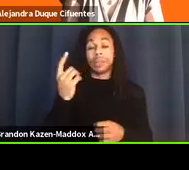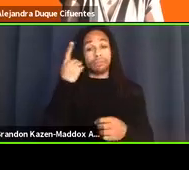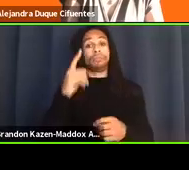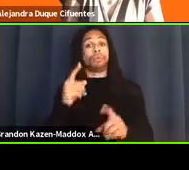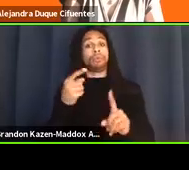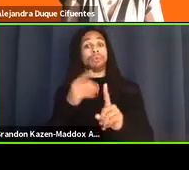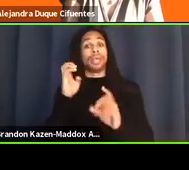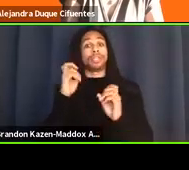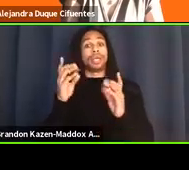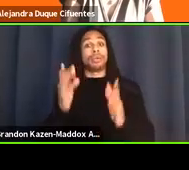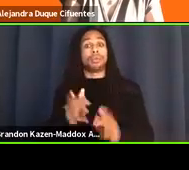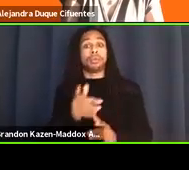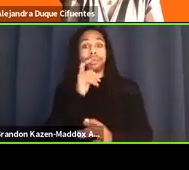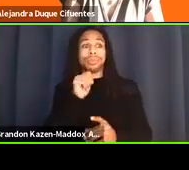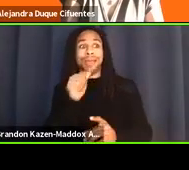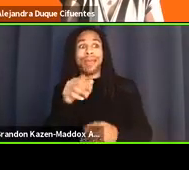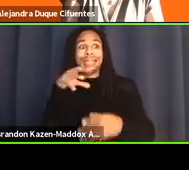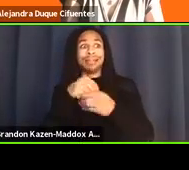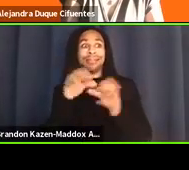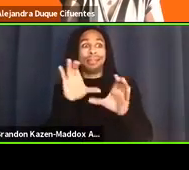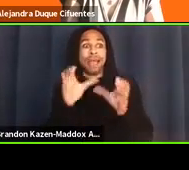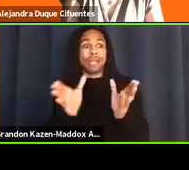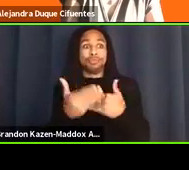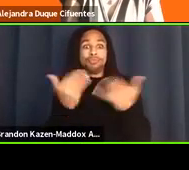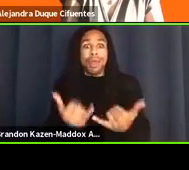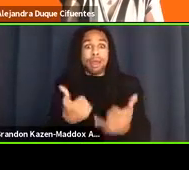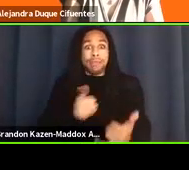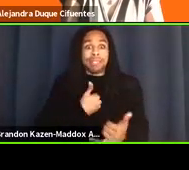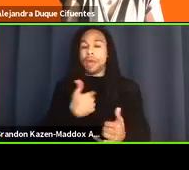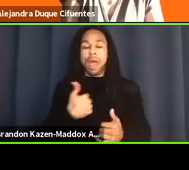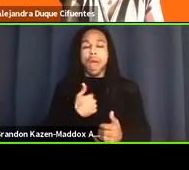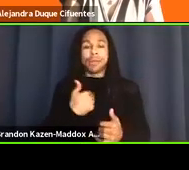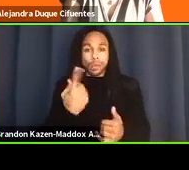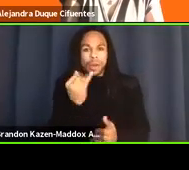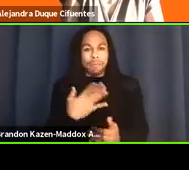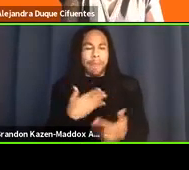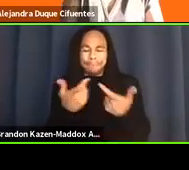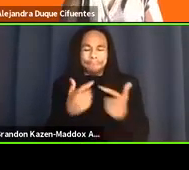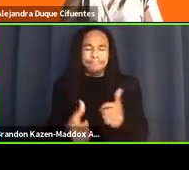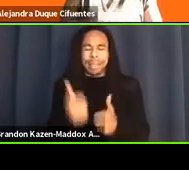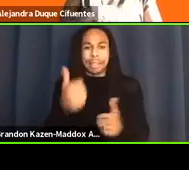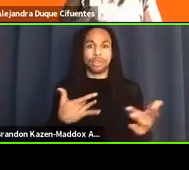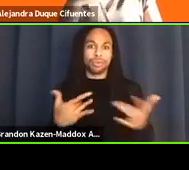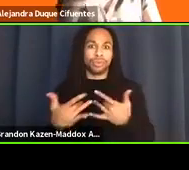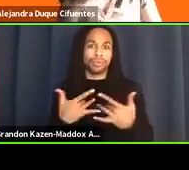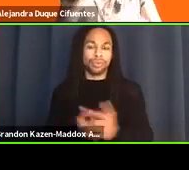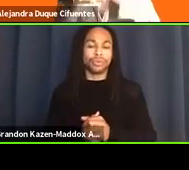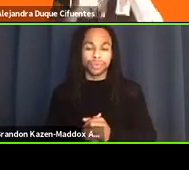an educator, now beyond the pandemic, the trauma is going to exist in the classrooms